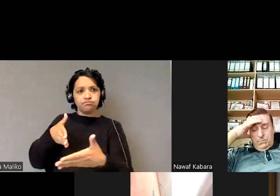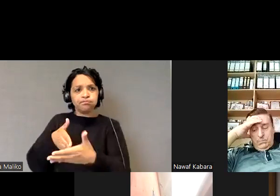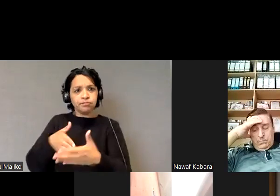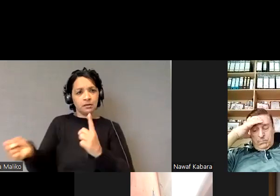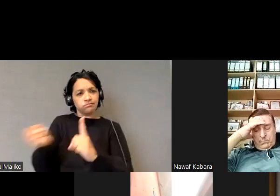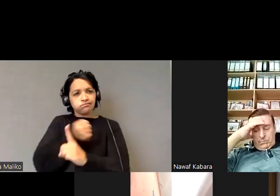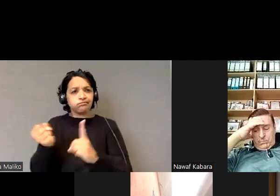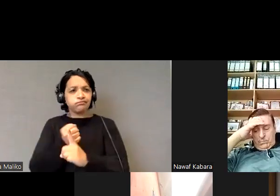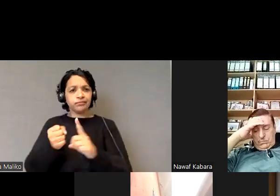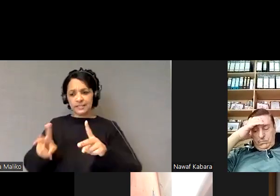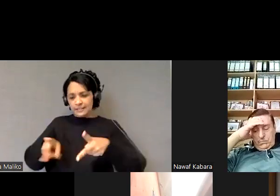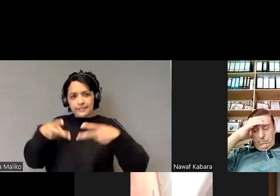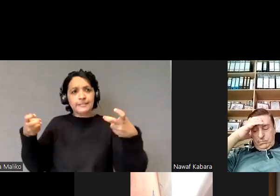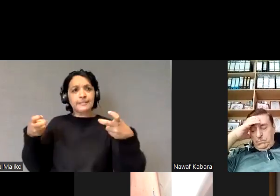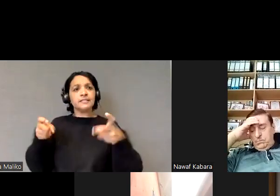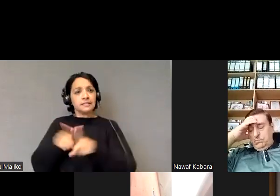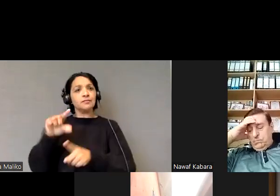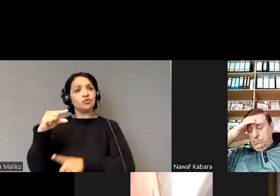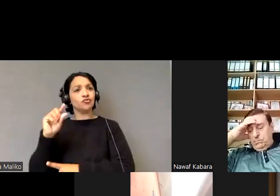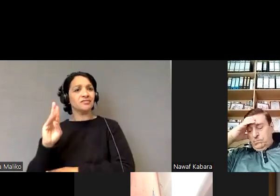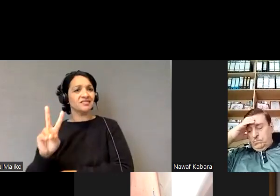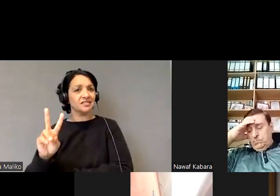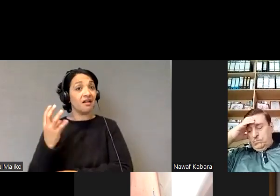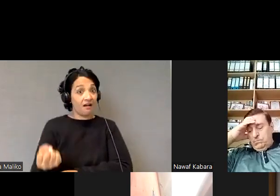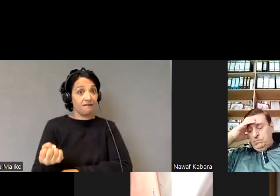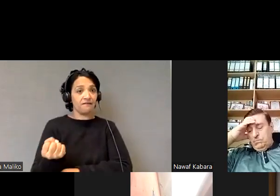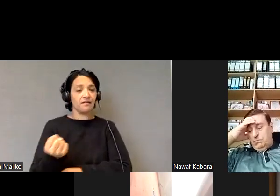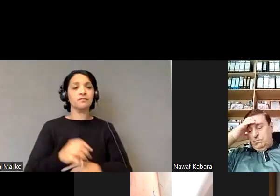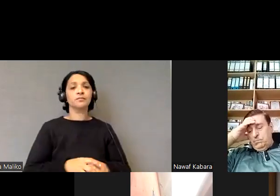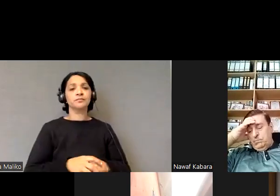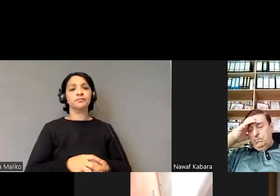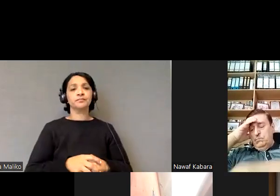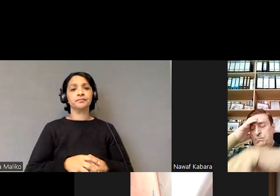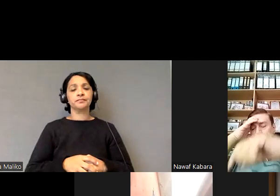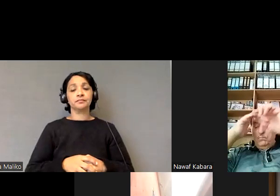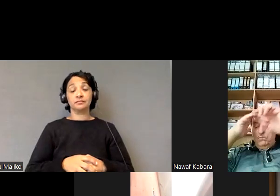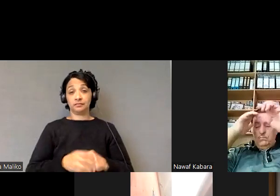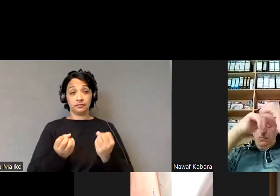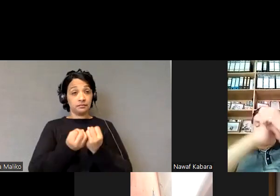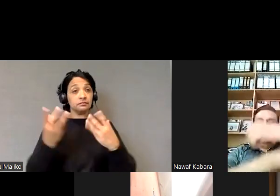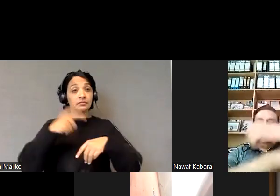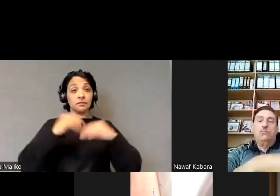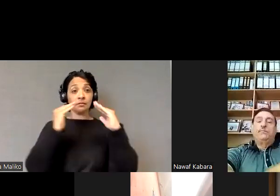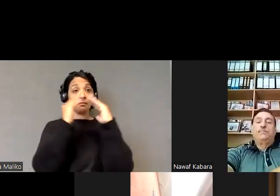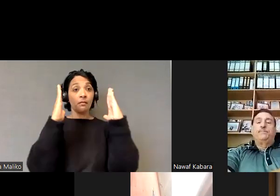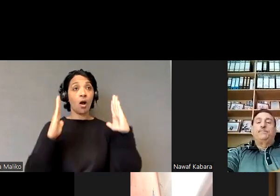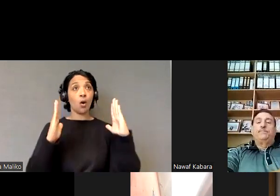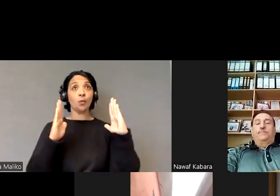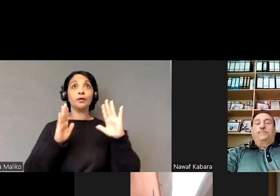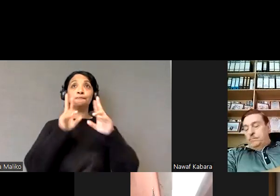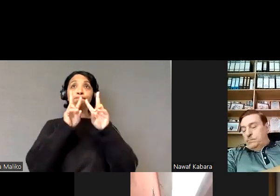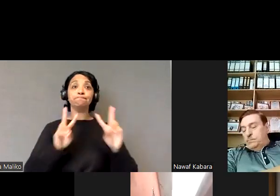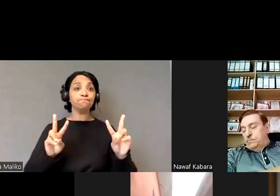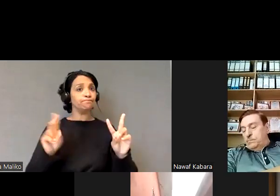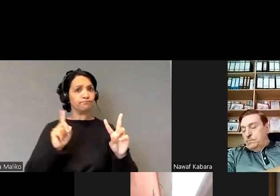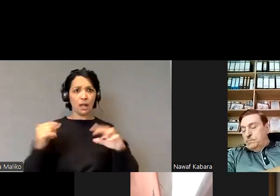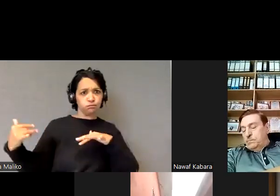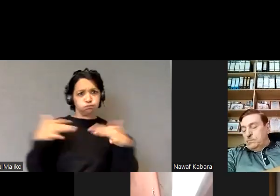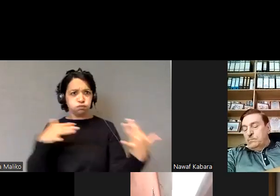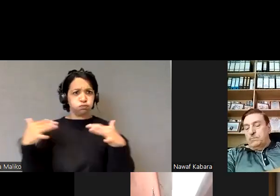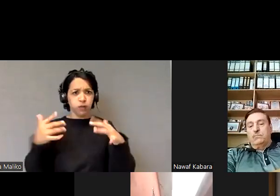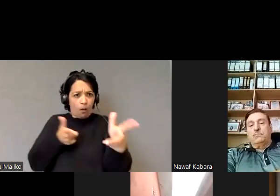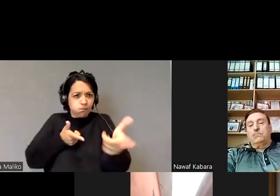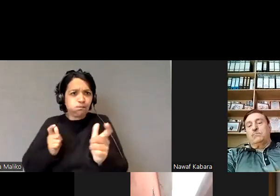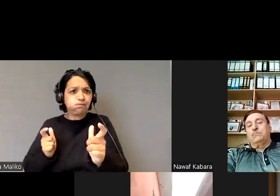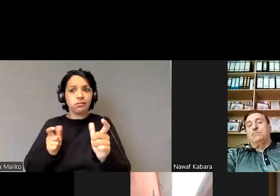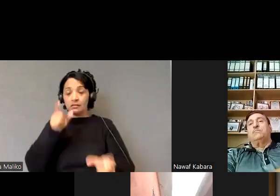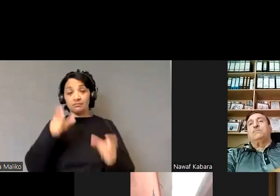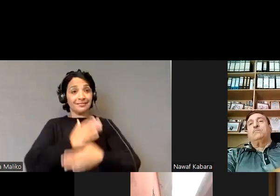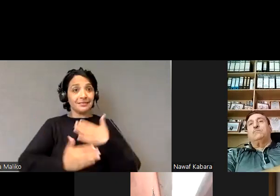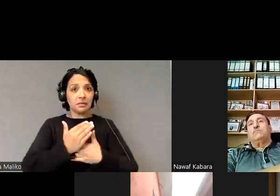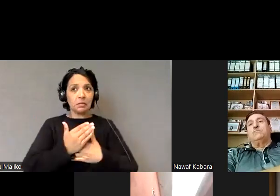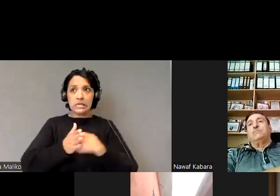Fearing for their life and security, many are left behind, they face challenges and